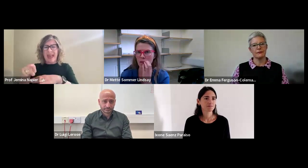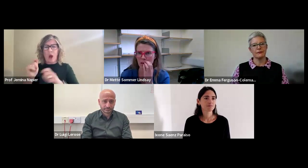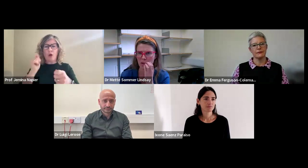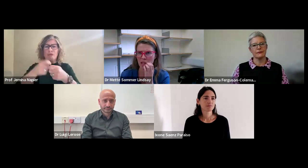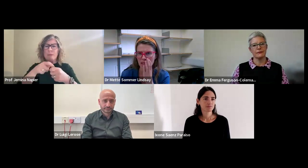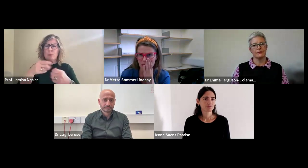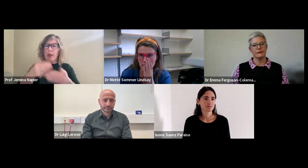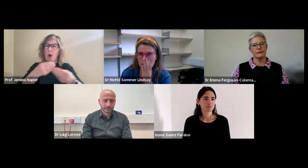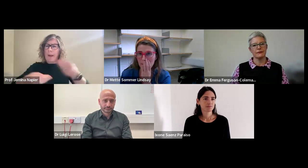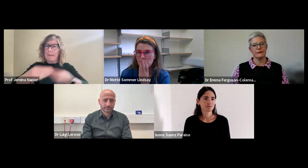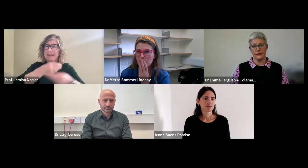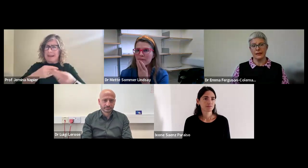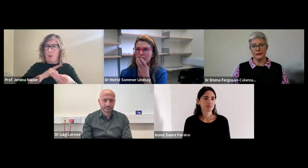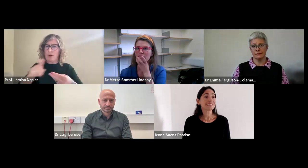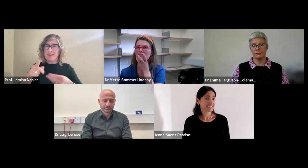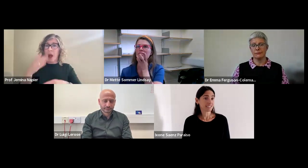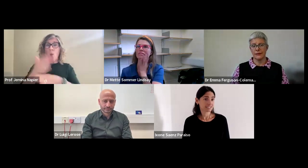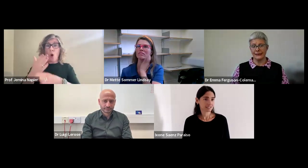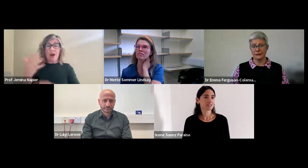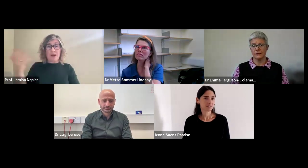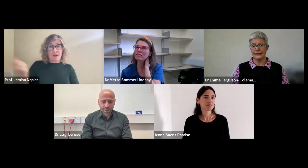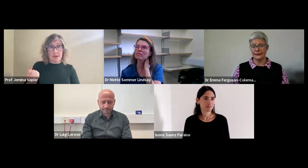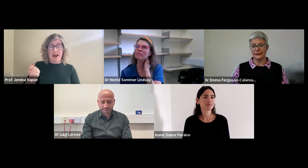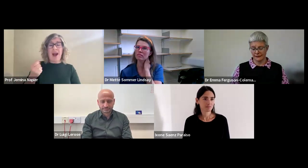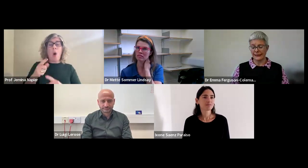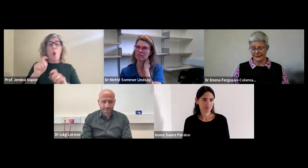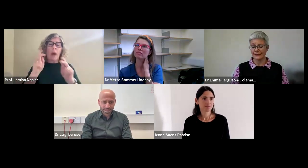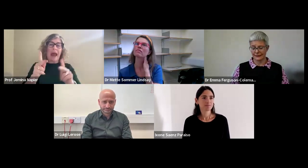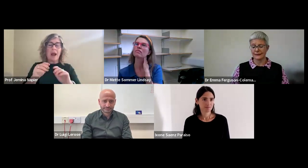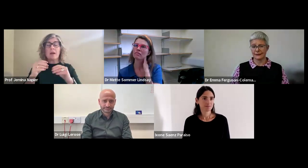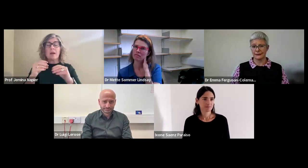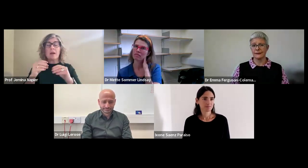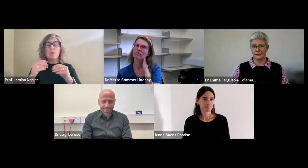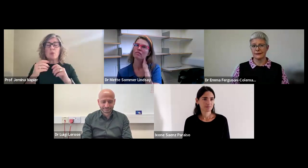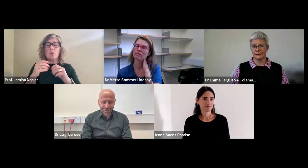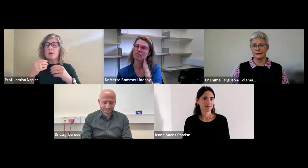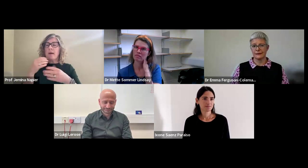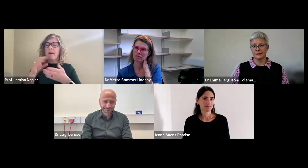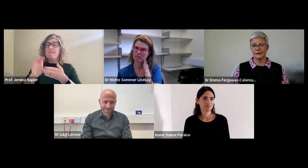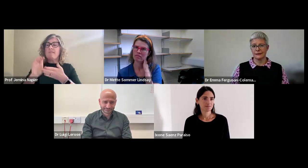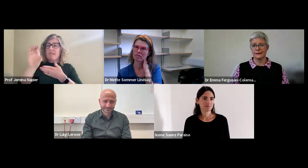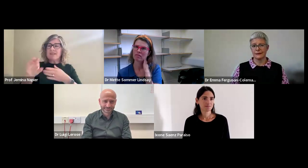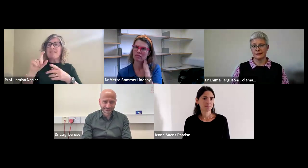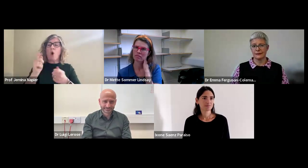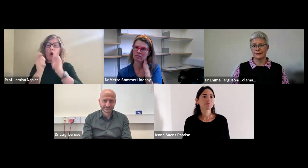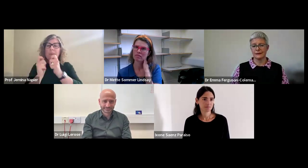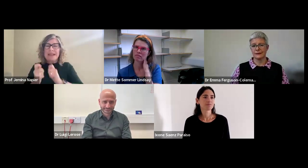people into the workplace then their contribution to the economy of course, they're working, and of